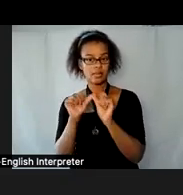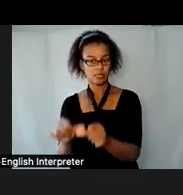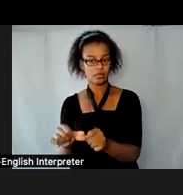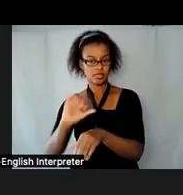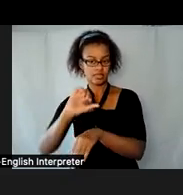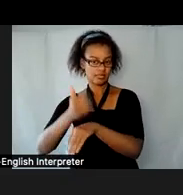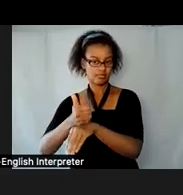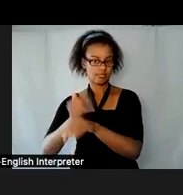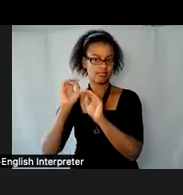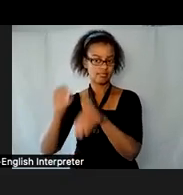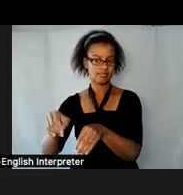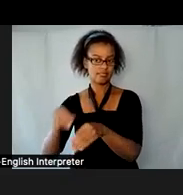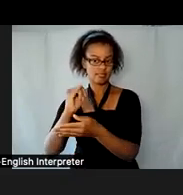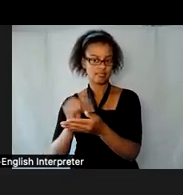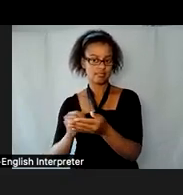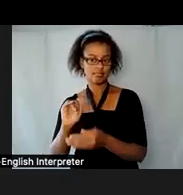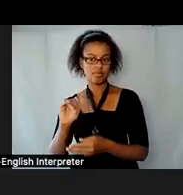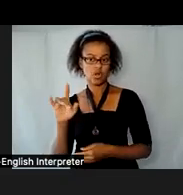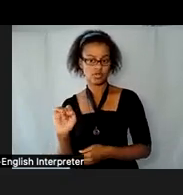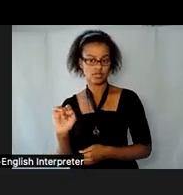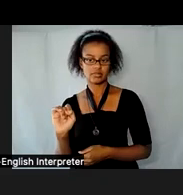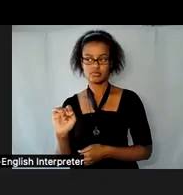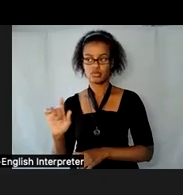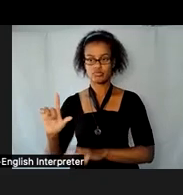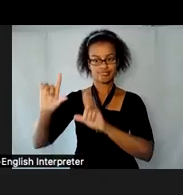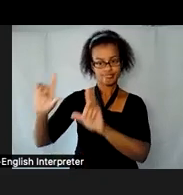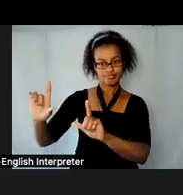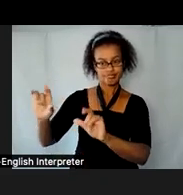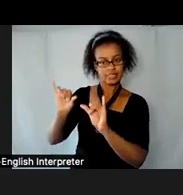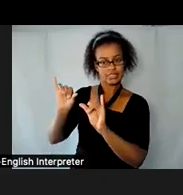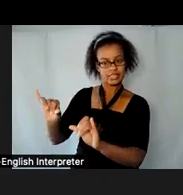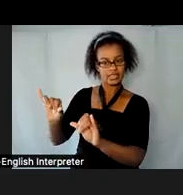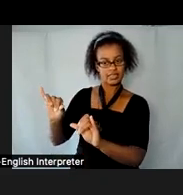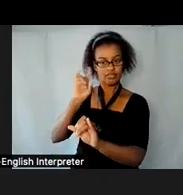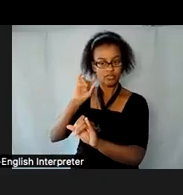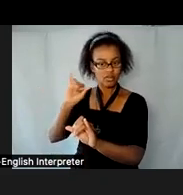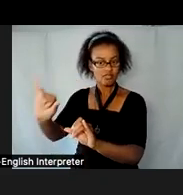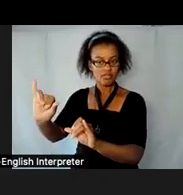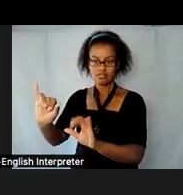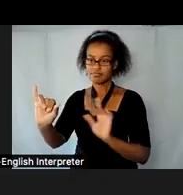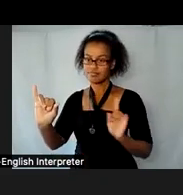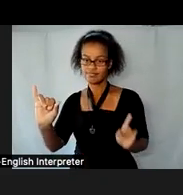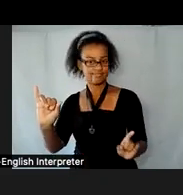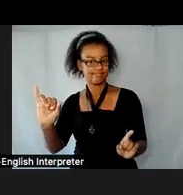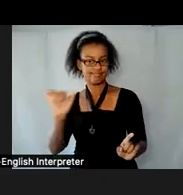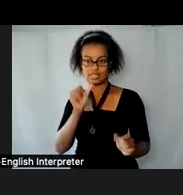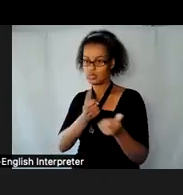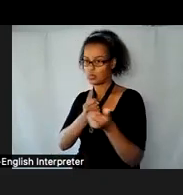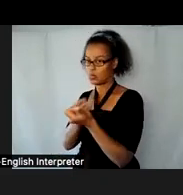Definitely not the parks need to be left in the state, you found them.